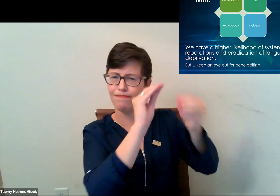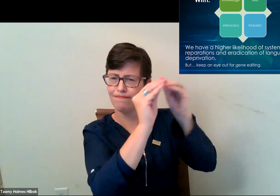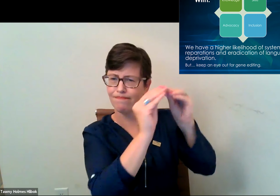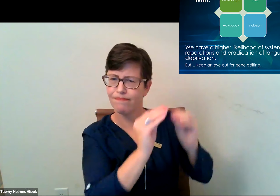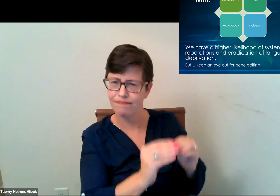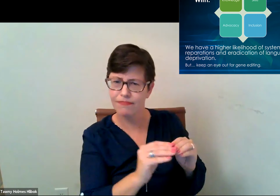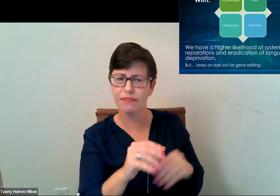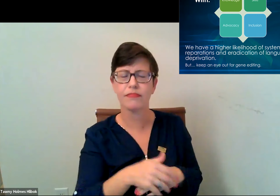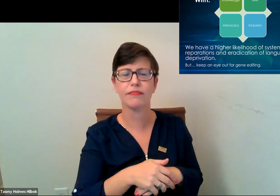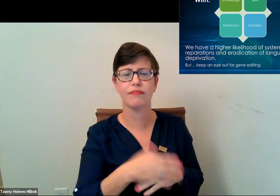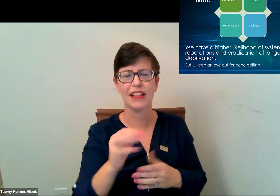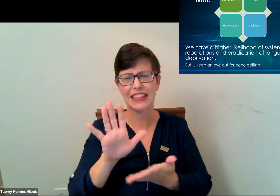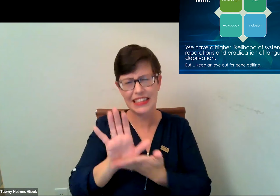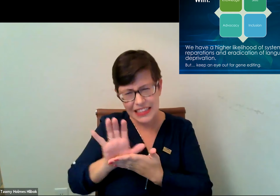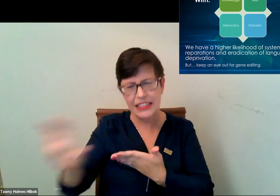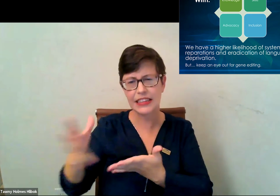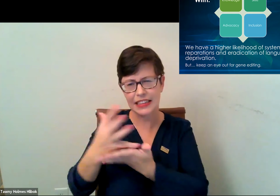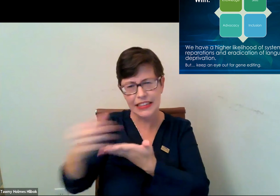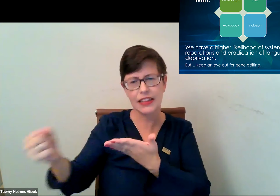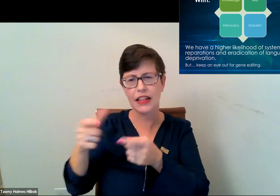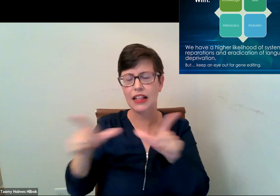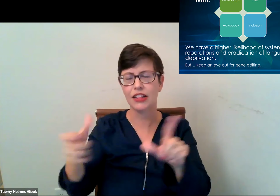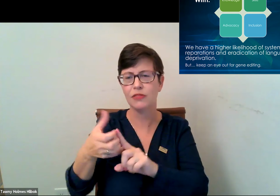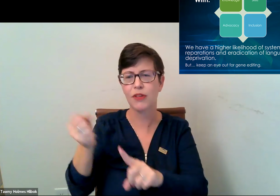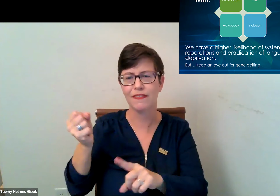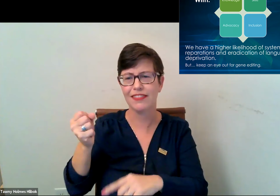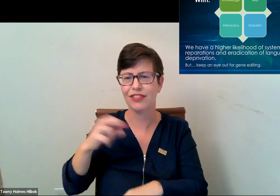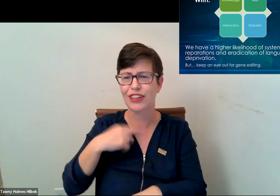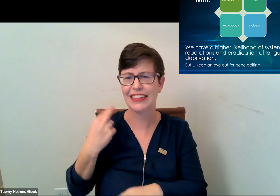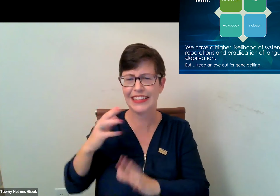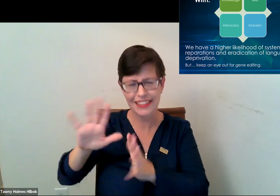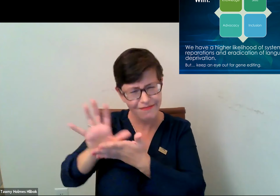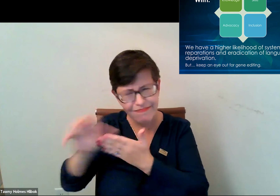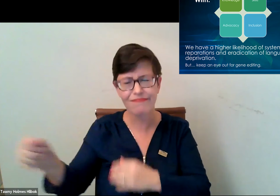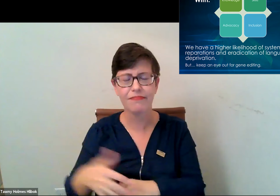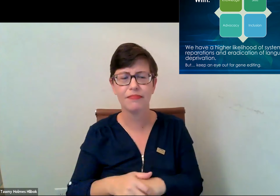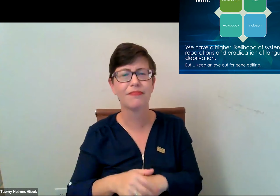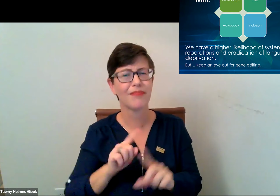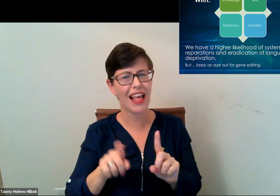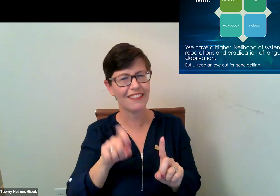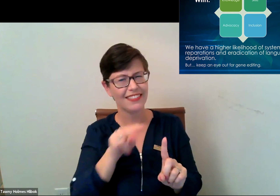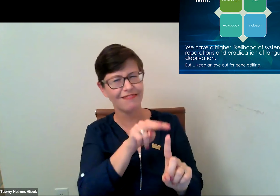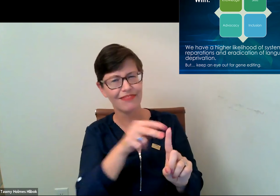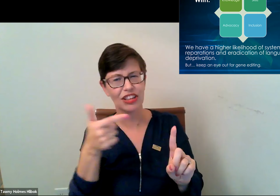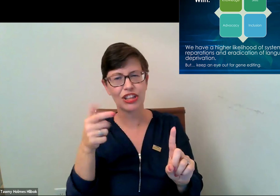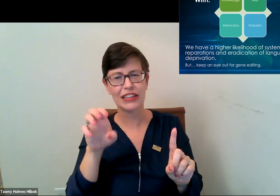able to improve these systems find the flaws and remove any language deprivation moving forward.